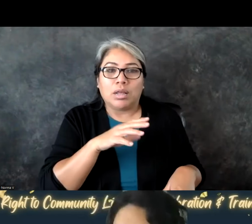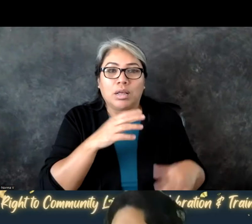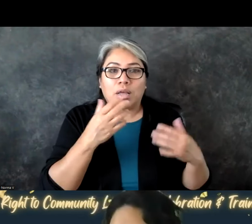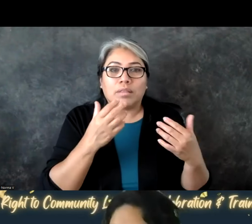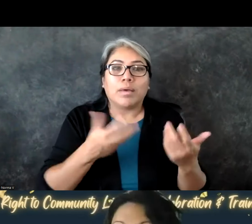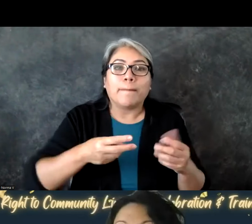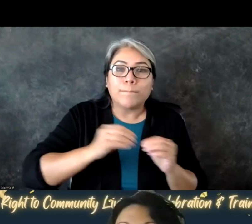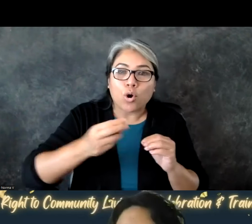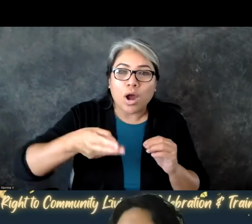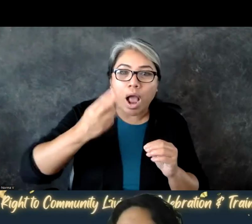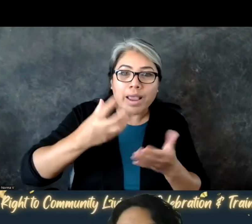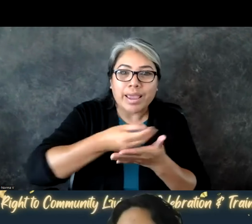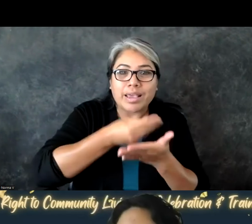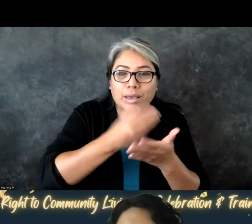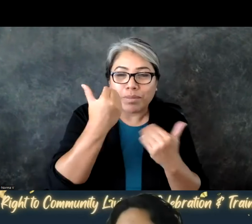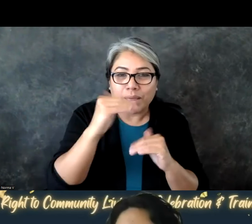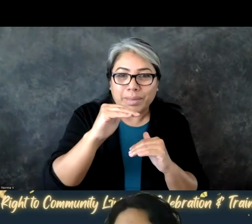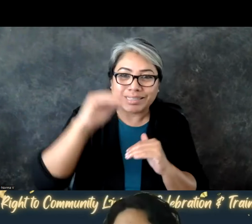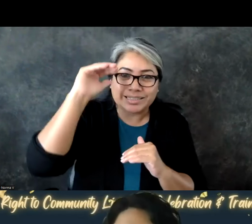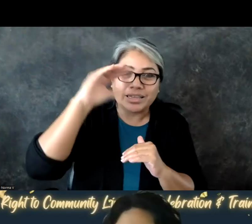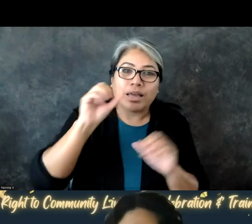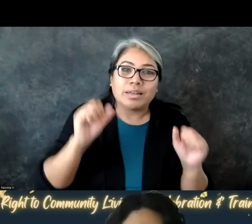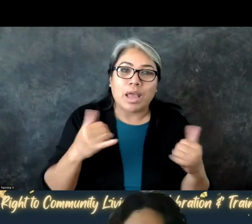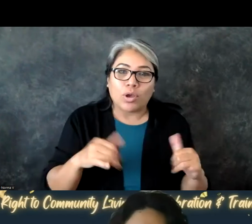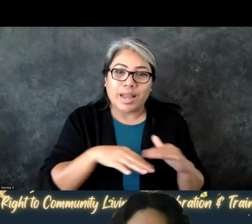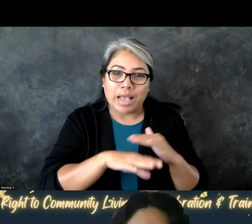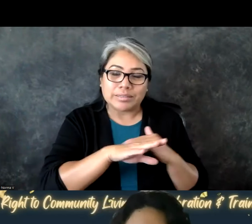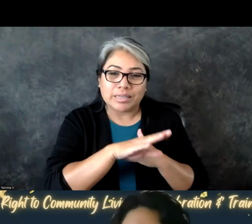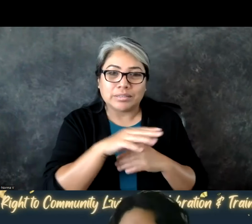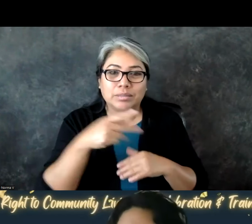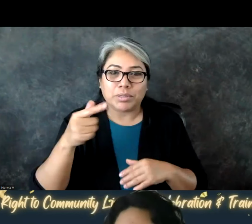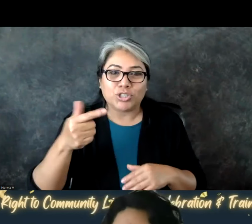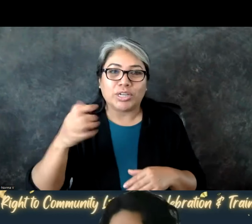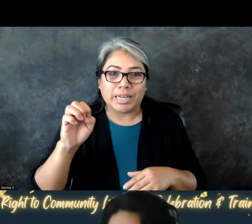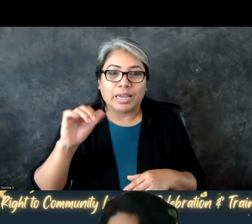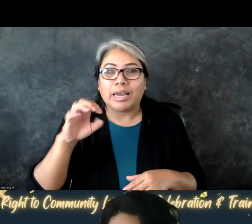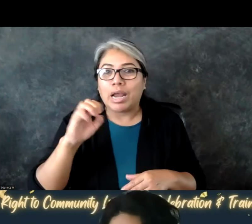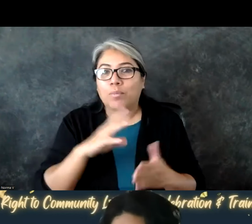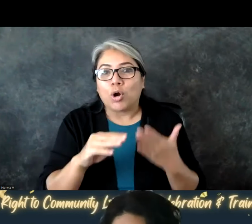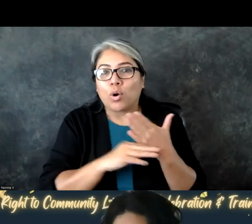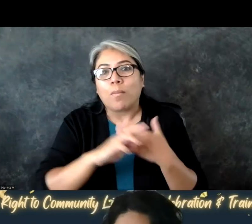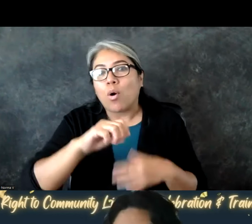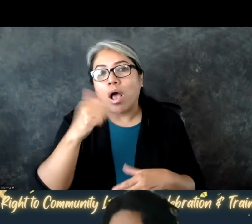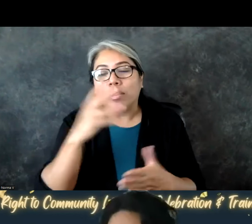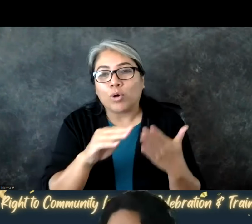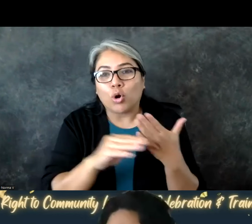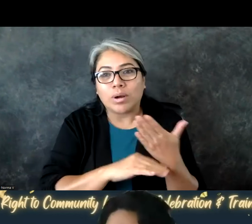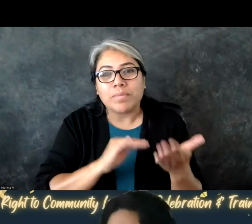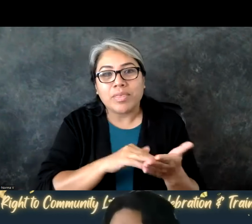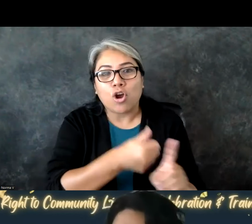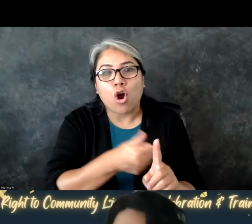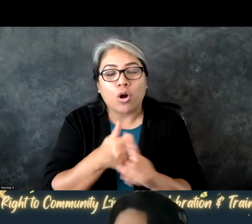Cal, that means that there are more individual that's can access Medi-Cal because they fall within the higher income